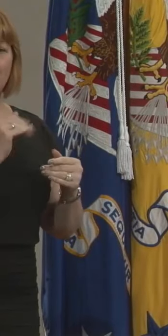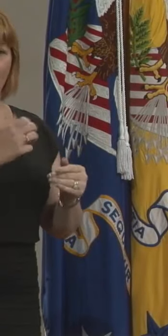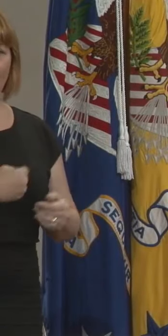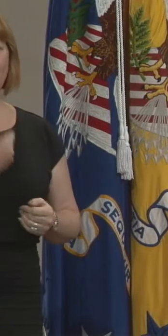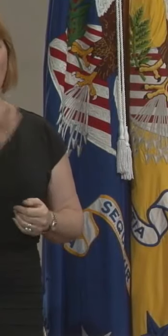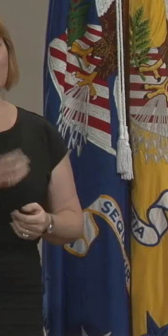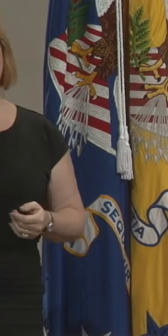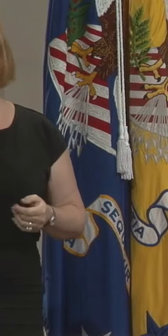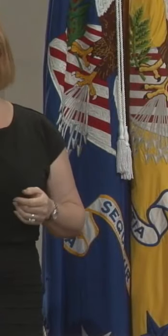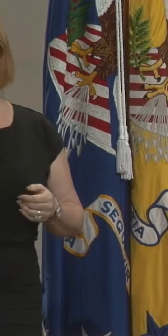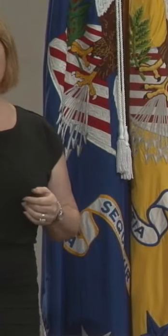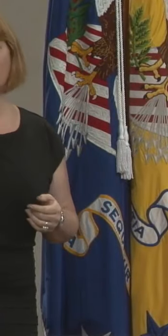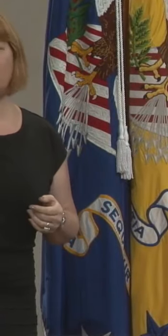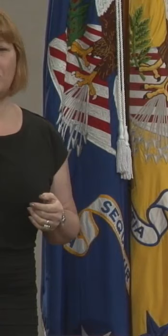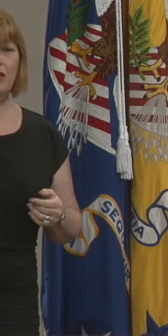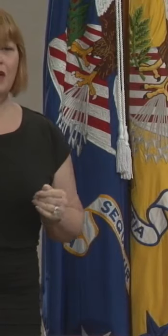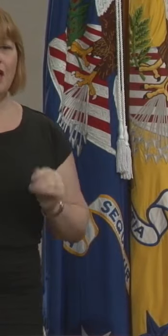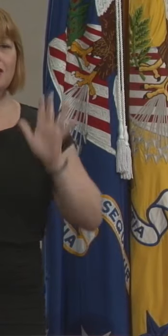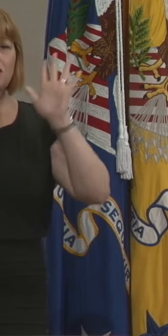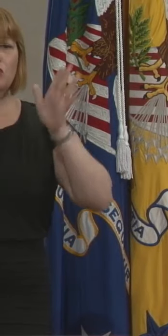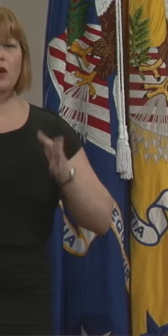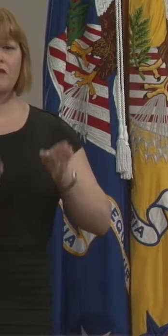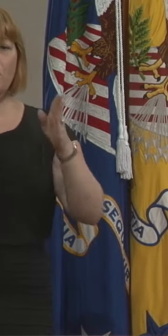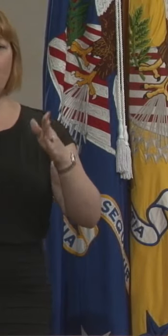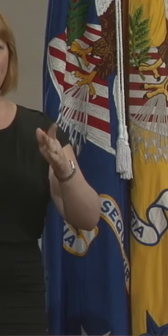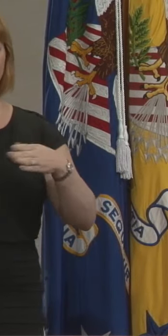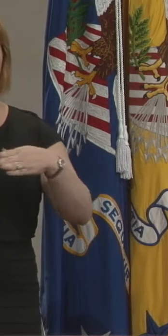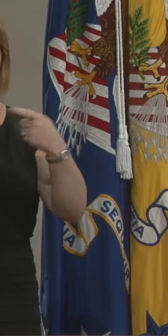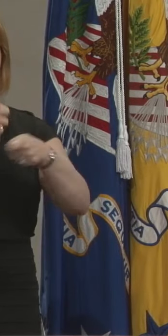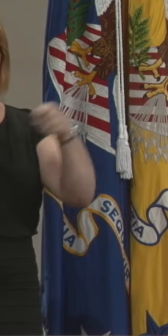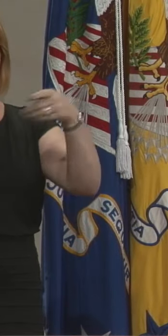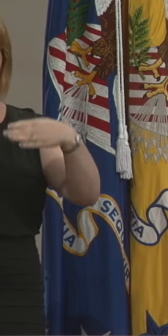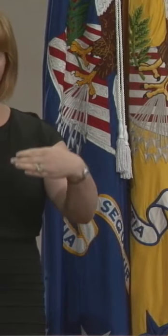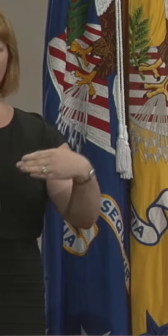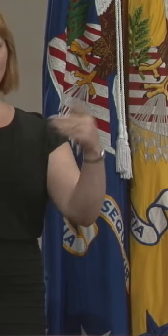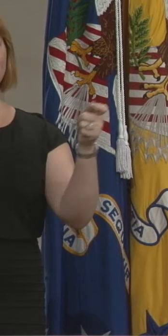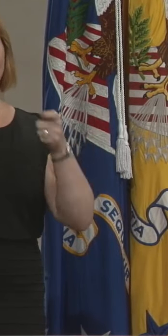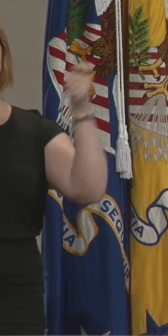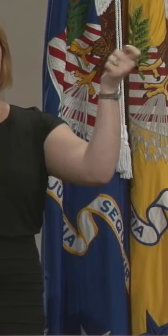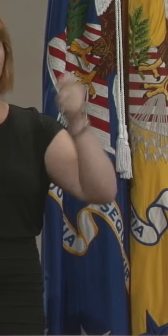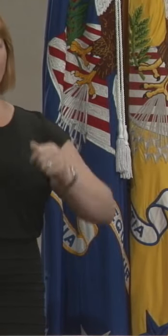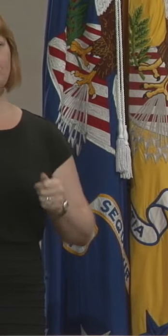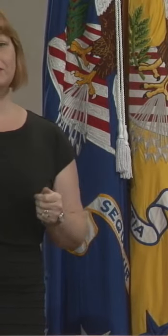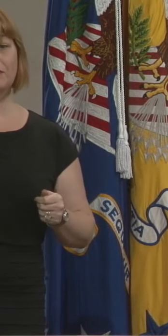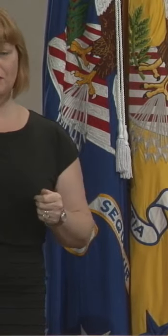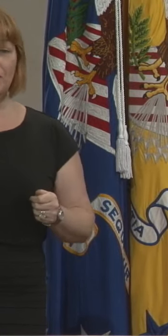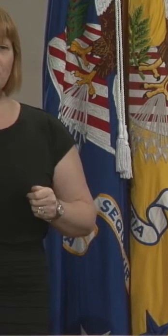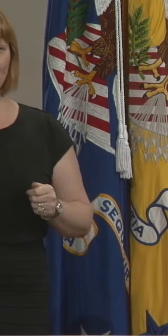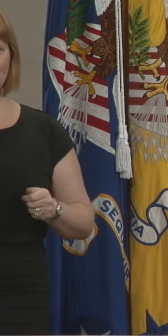AND SUCH A PHENOMENAL WAY FOR US TO END OUR CELEBRATION OF THE AMERICANS WITH DISABILITIES ACT, THE 25th ANNIVERSARY.